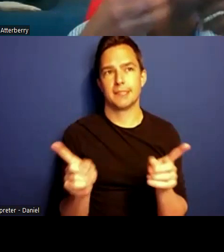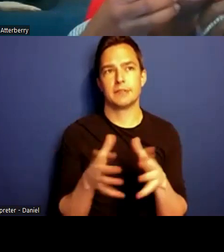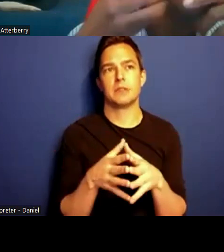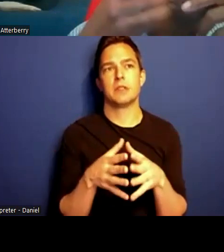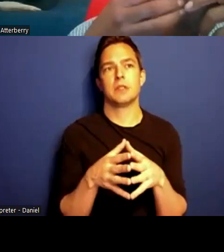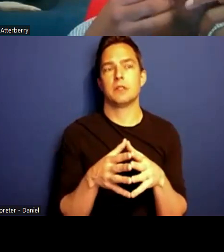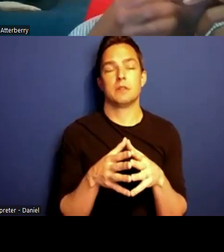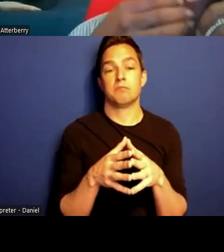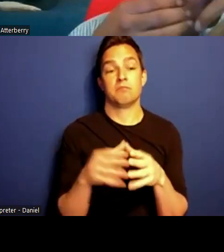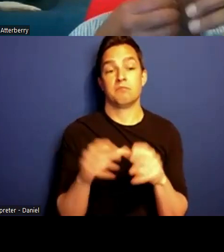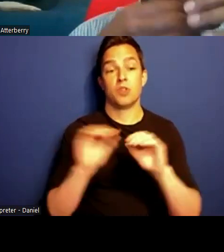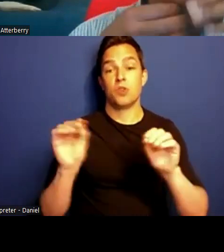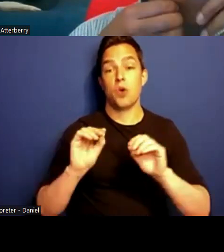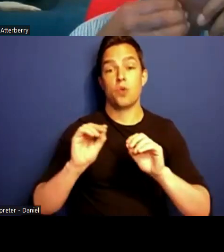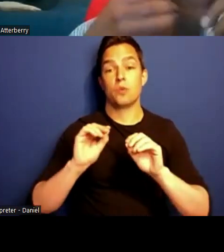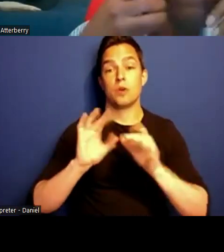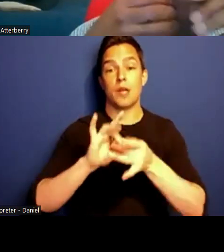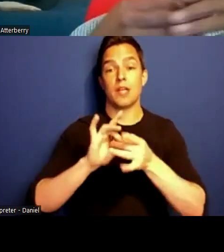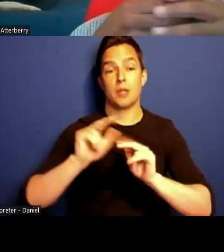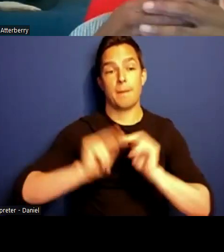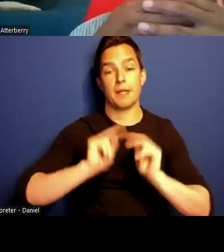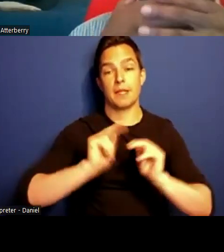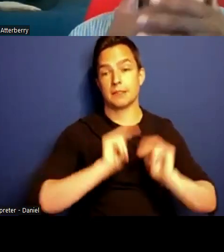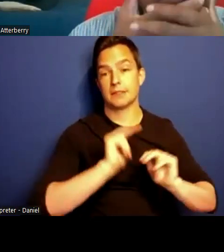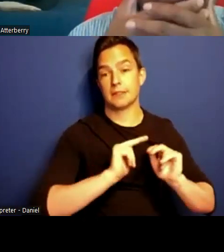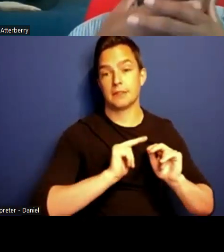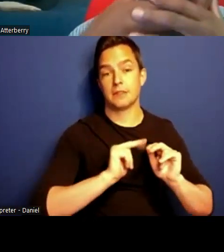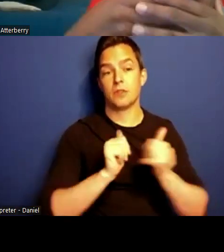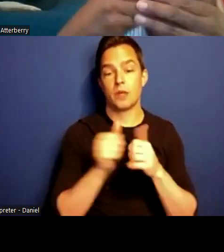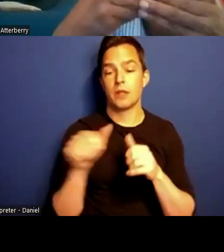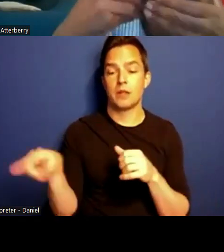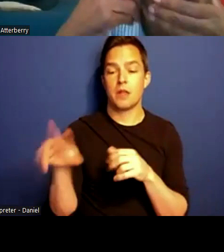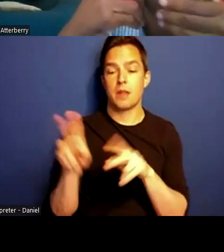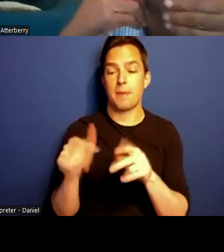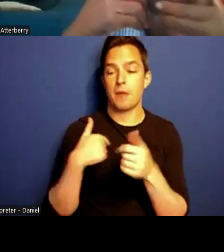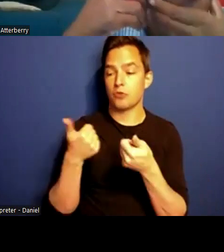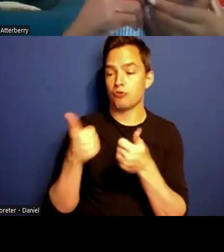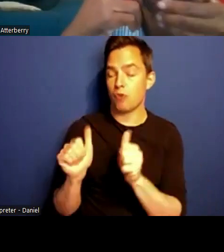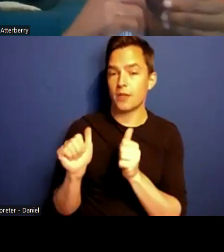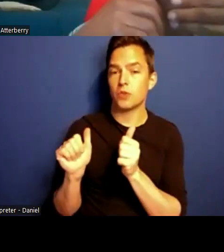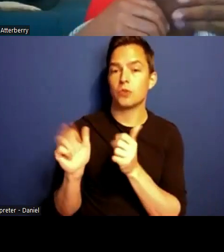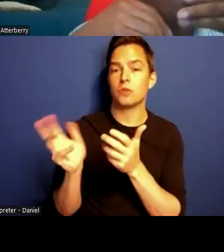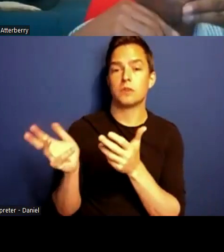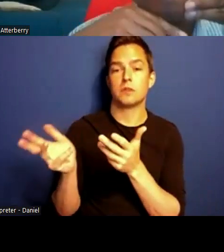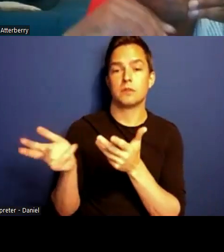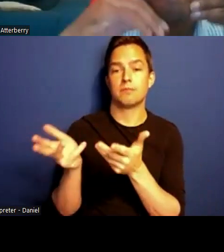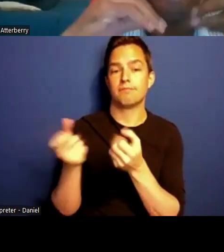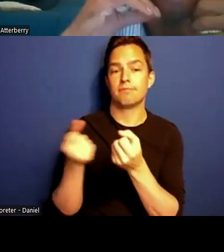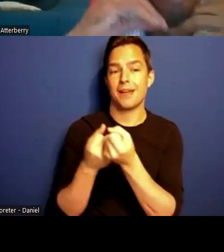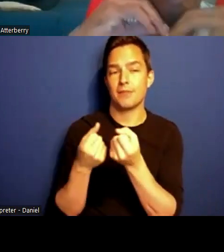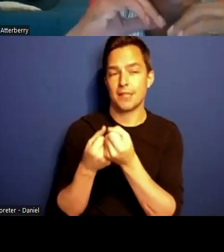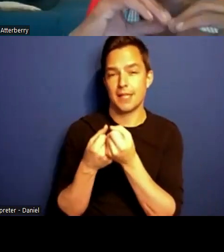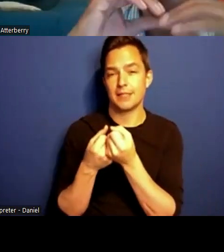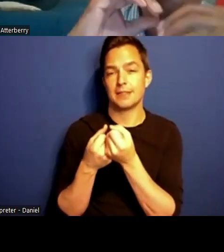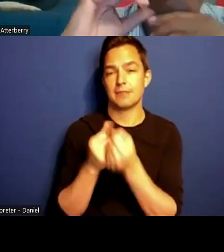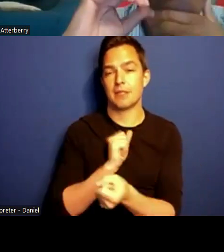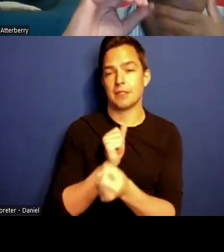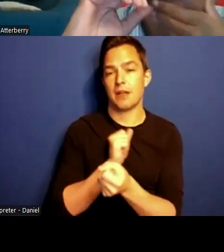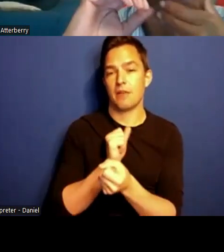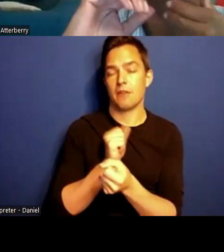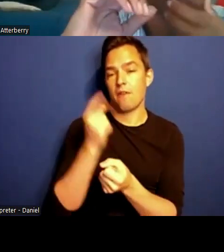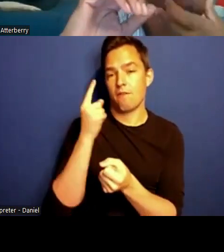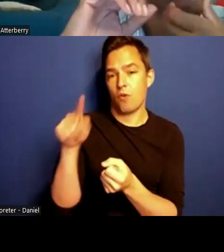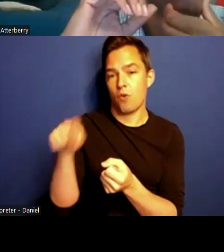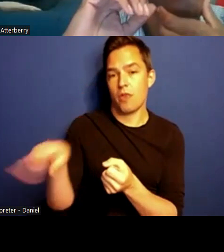relationship built with the people that I was trying to, you know, advocate myself for and